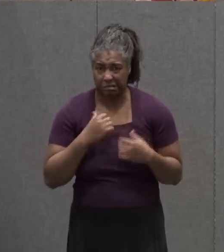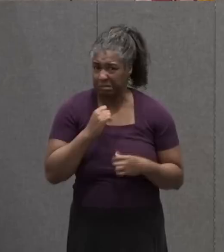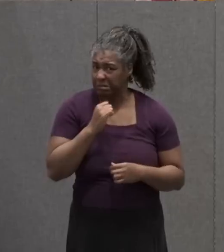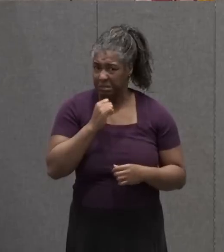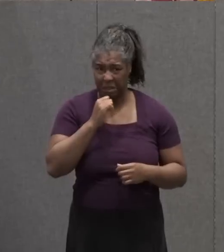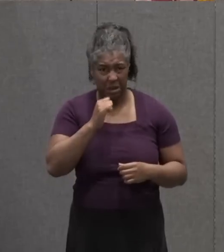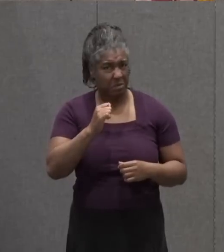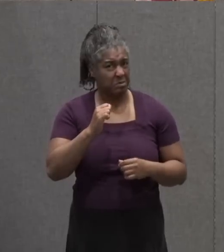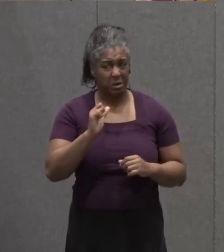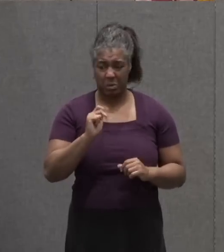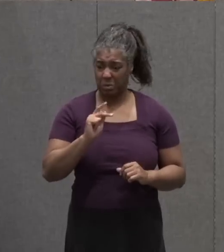I don't know where it is.